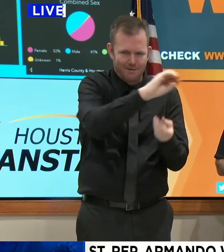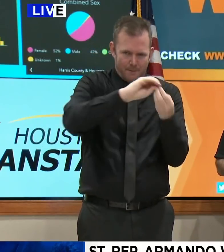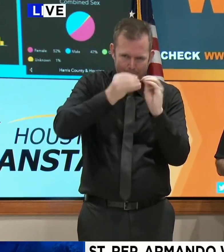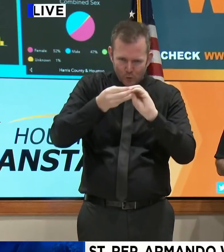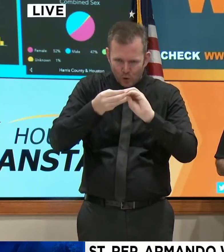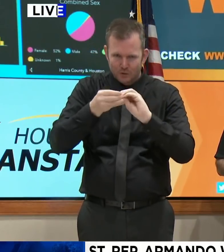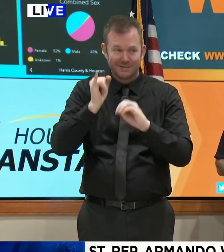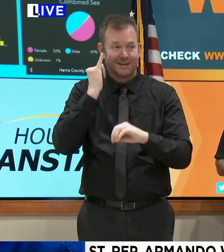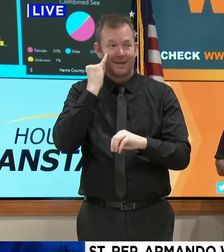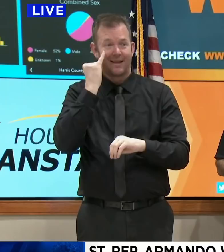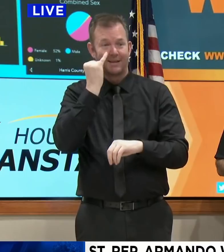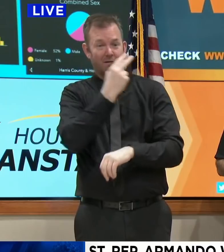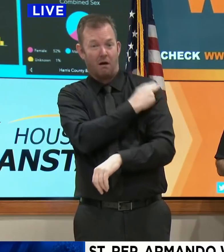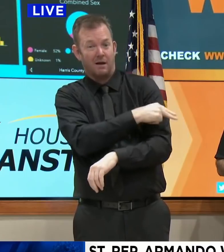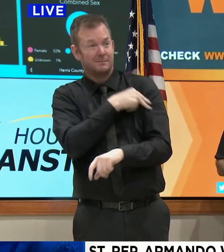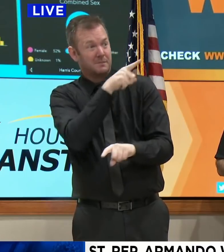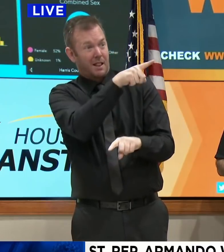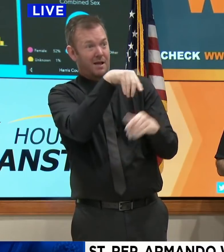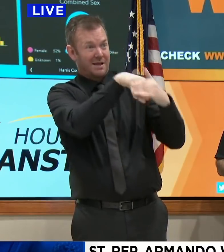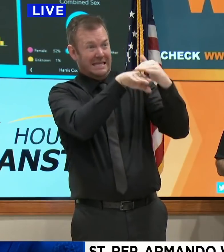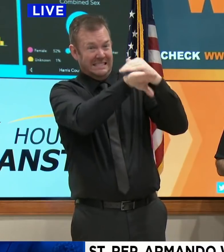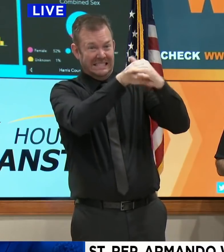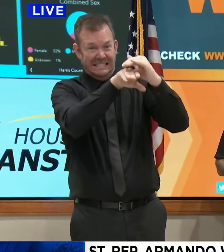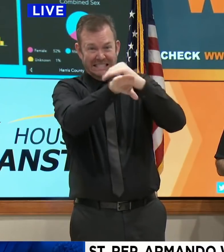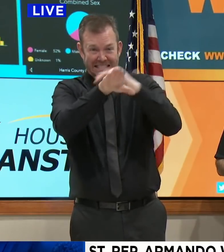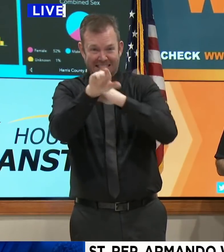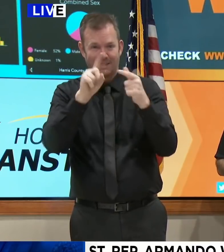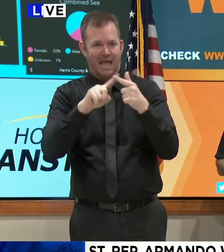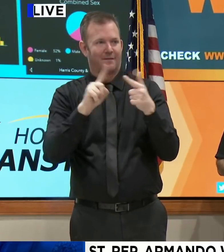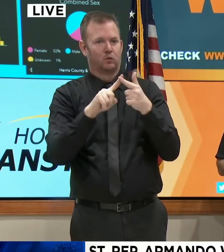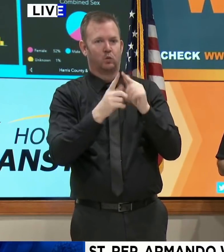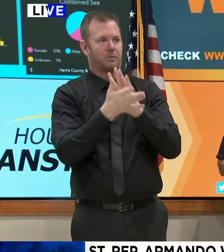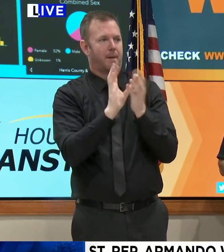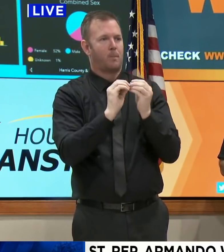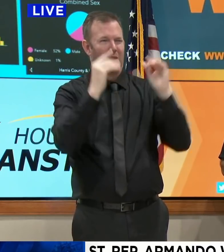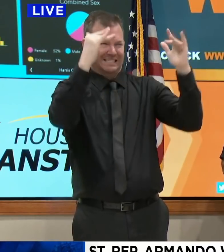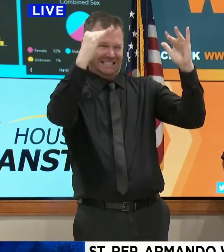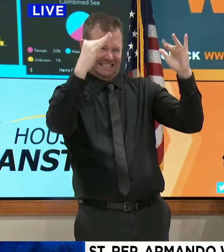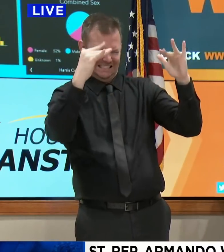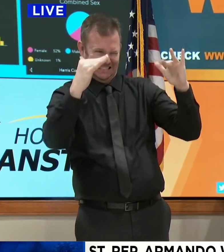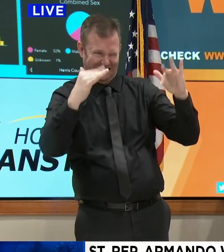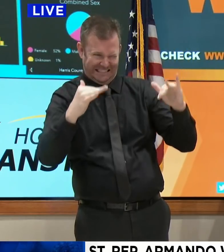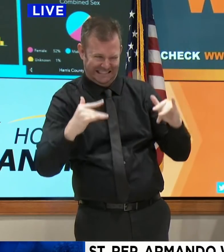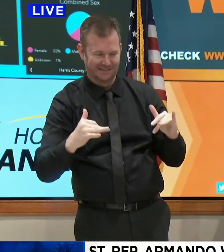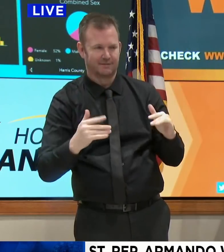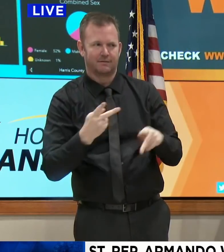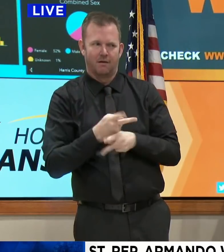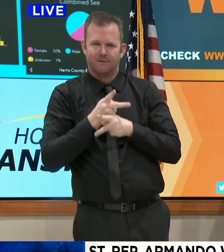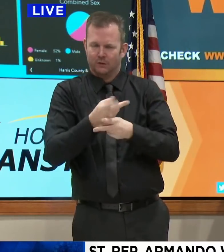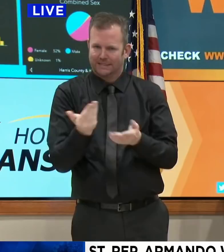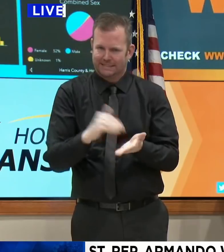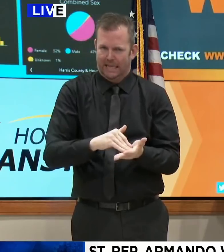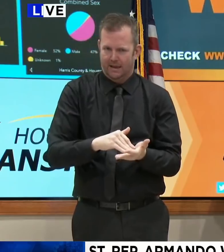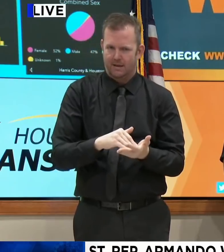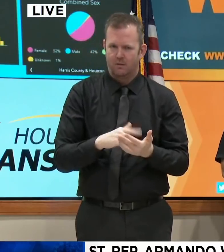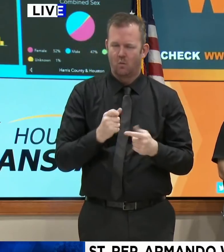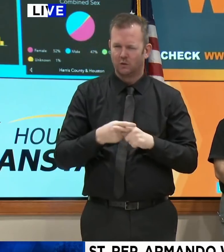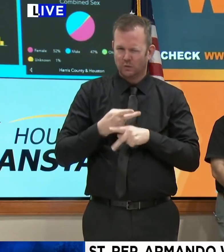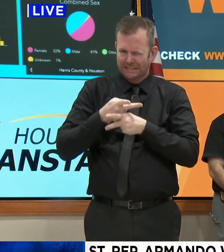would be we have to continue watching watching those trends. You know if the those trends. You know if the intake at hospitals which right intake at hospitals which right now is flat those doesn’t mean now is flat those doesn’t mean its peak.